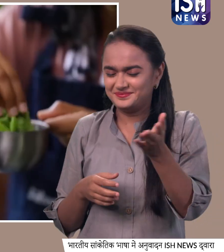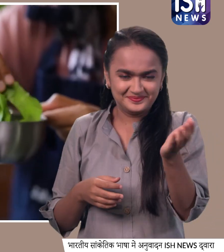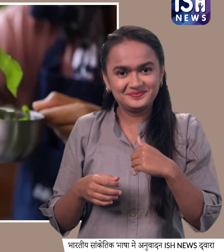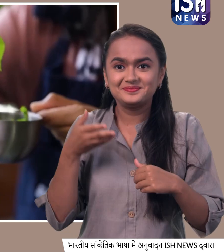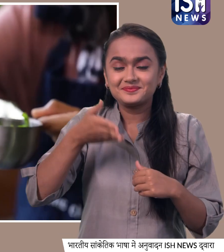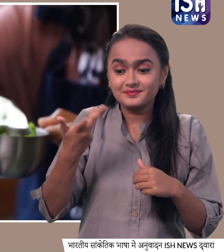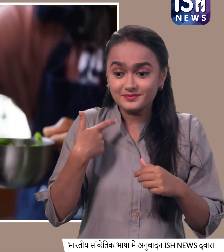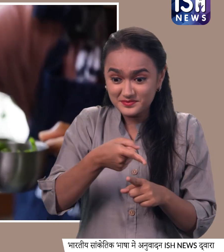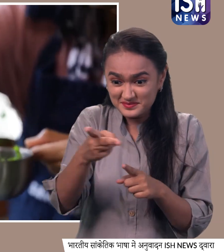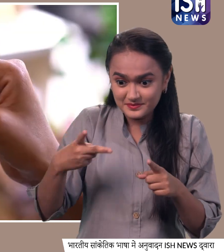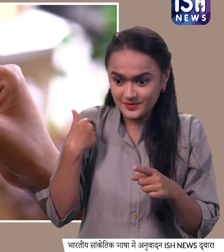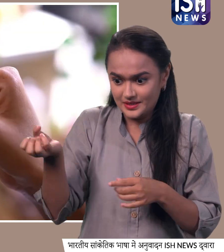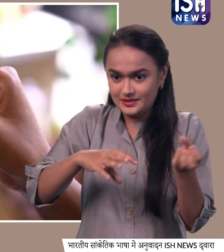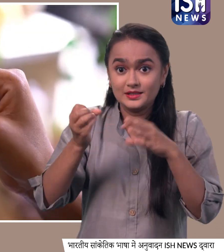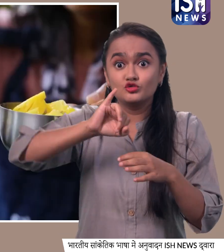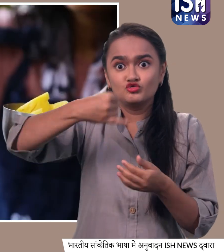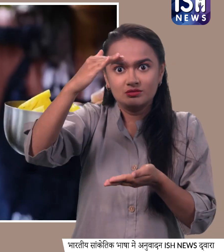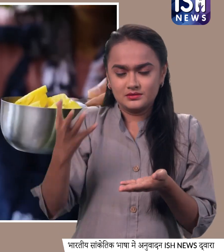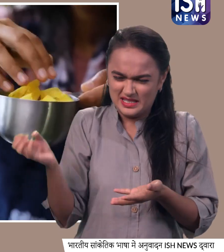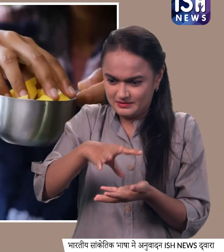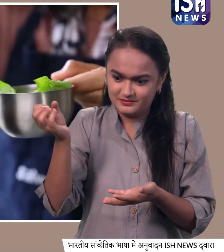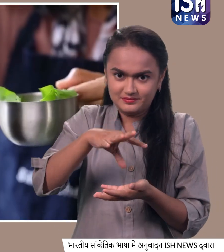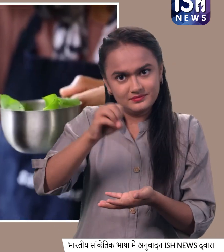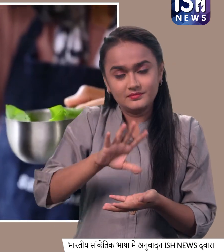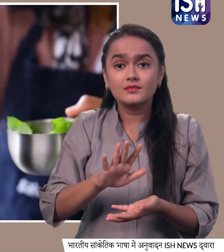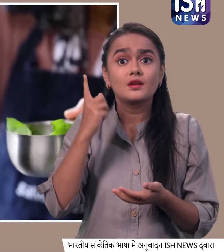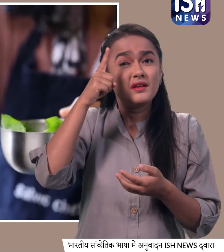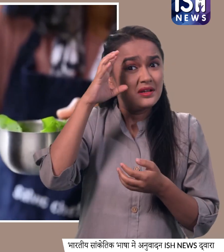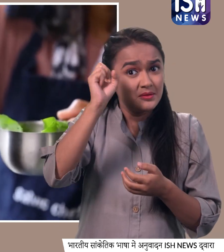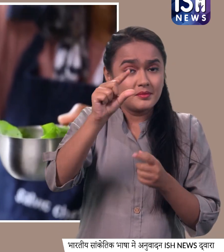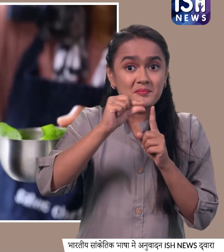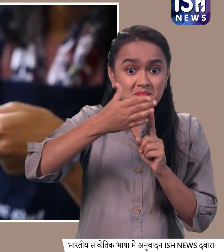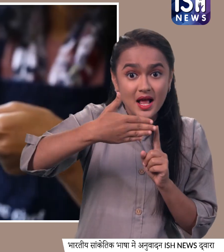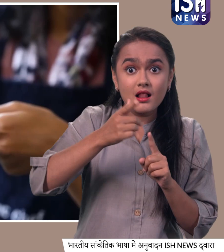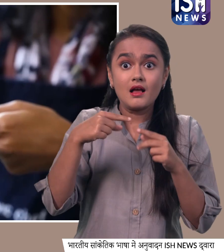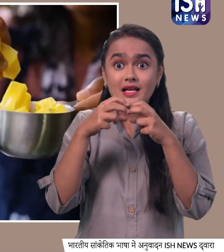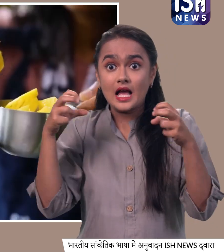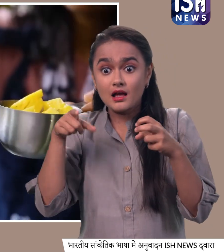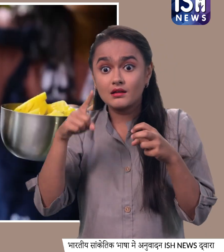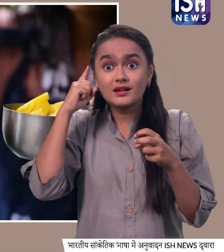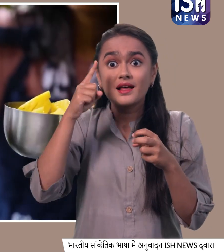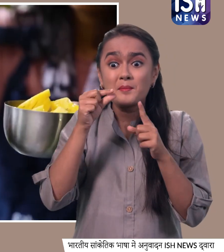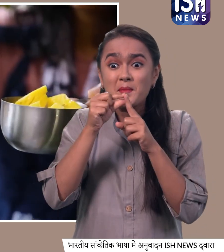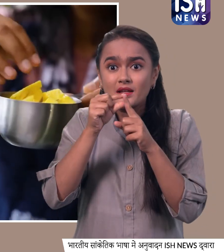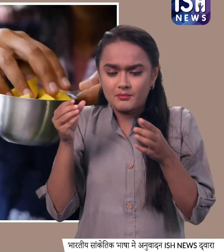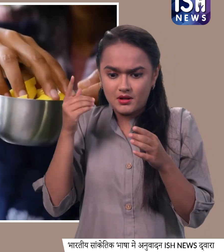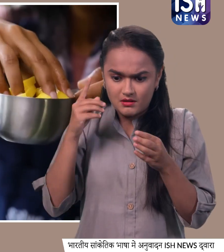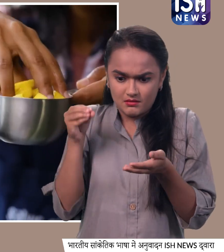Come, let's add all the ingredients to our juicer Be careful to add spinach along with pineapple and cucumber pieces